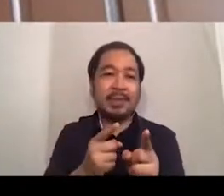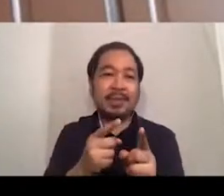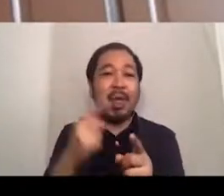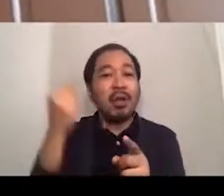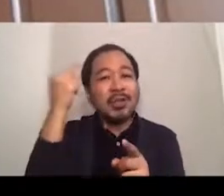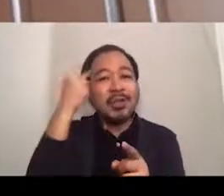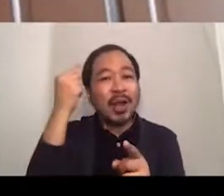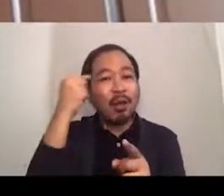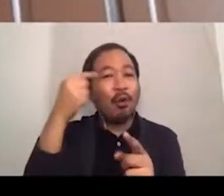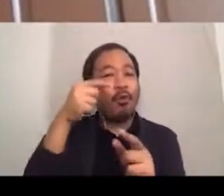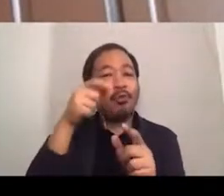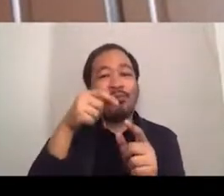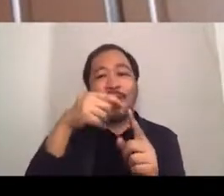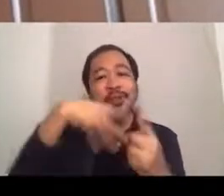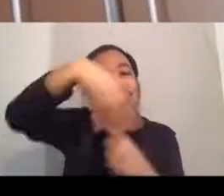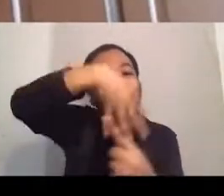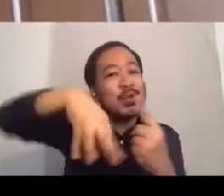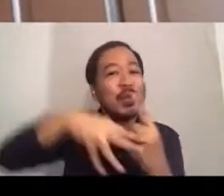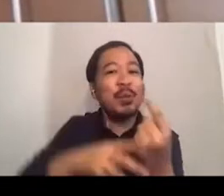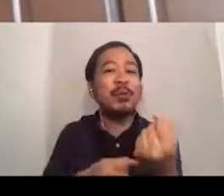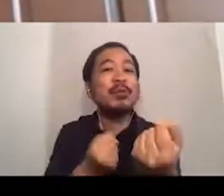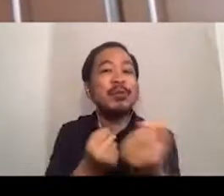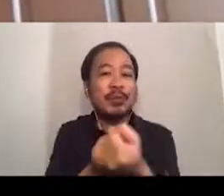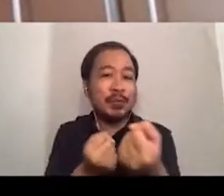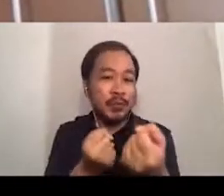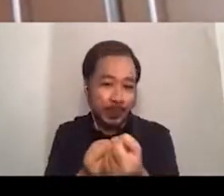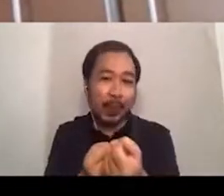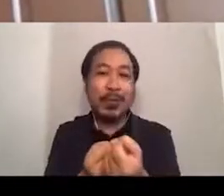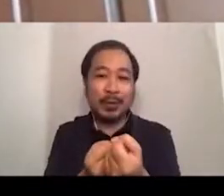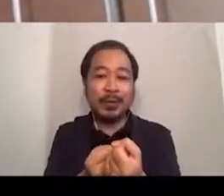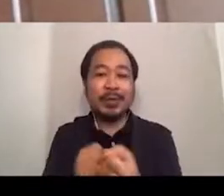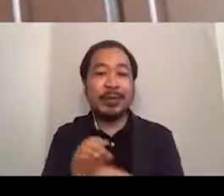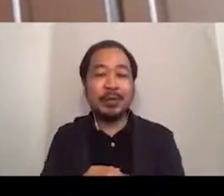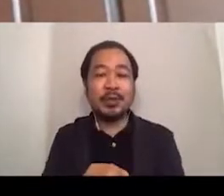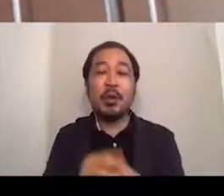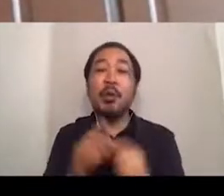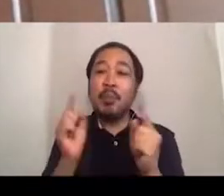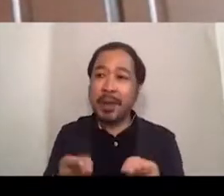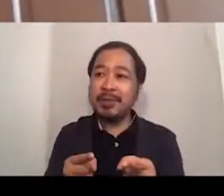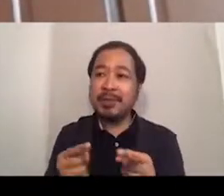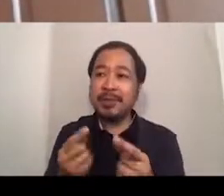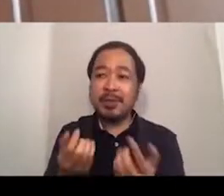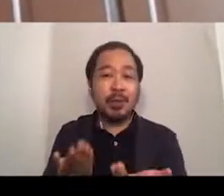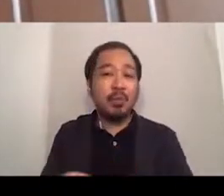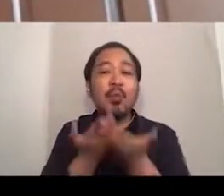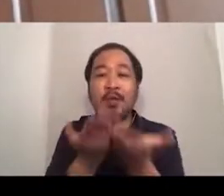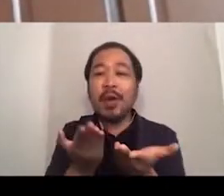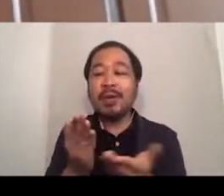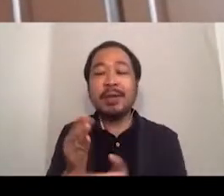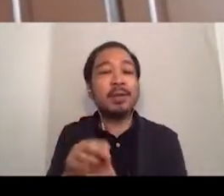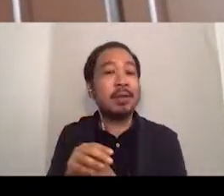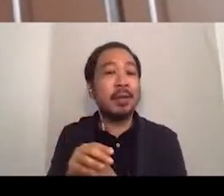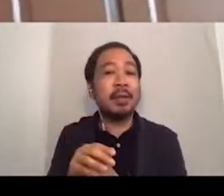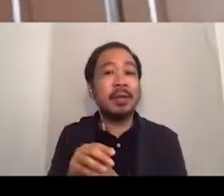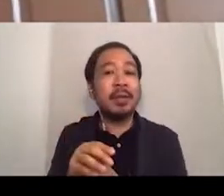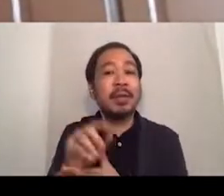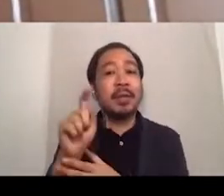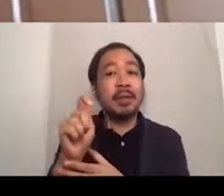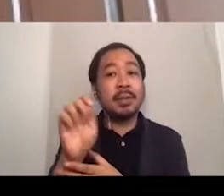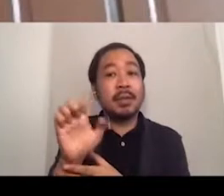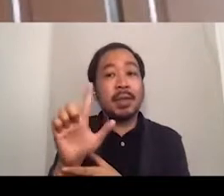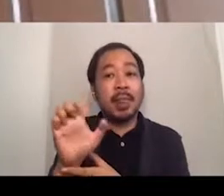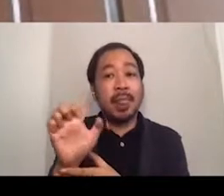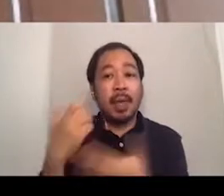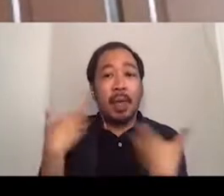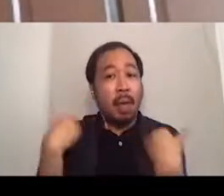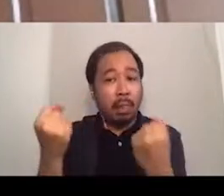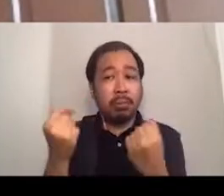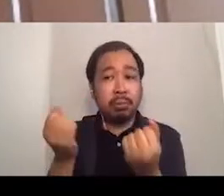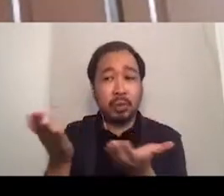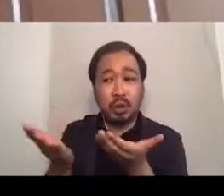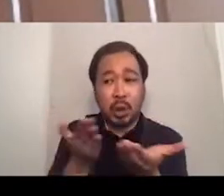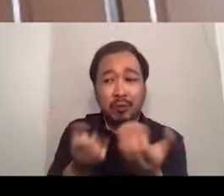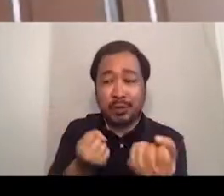as well as their parents and caregivers during this time, as it has been overwhelming and stressful.